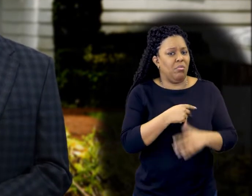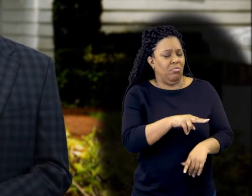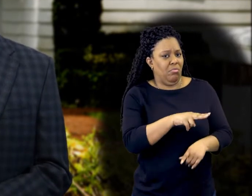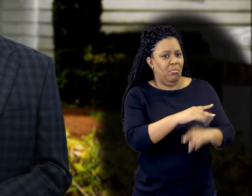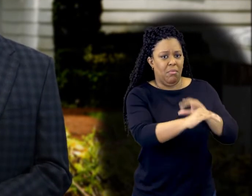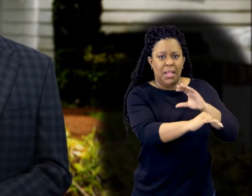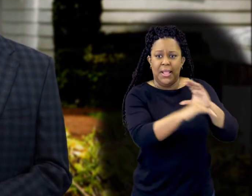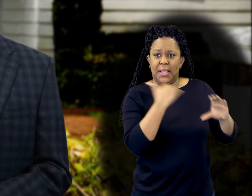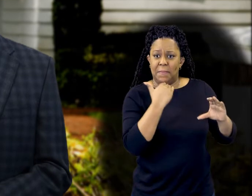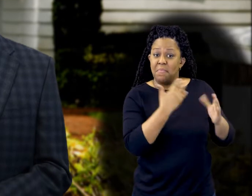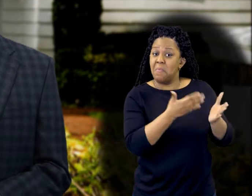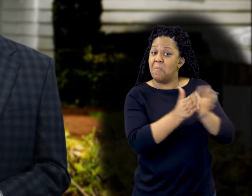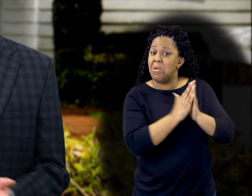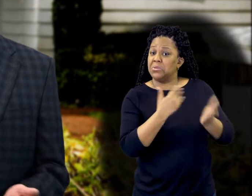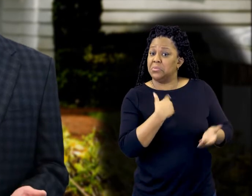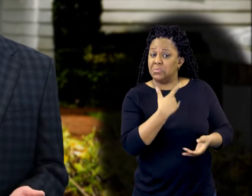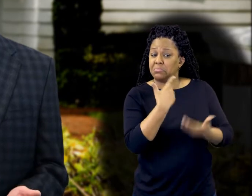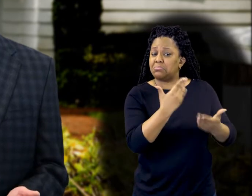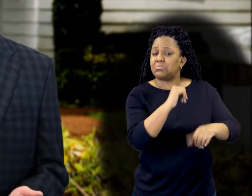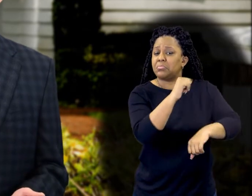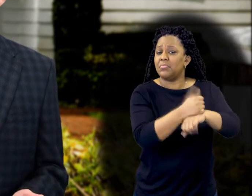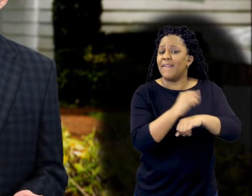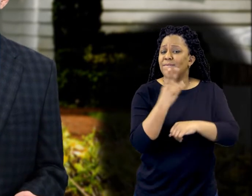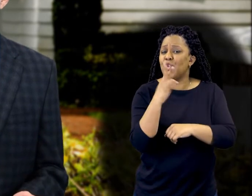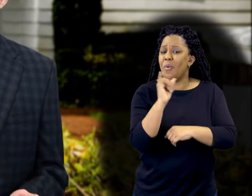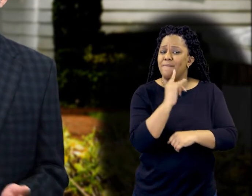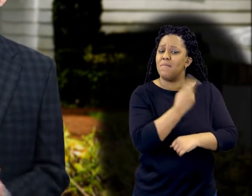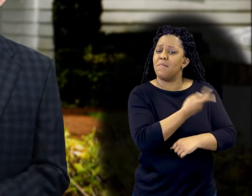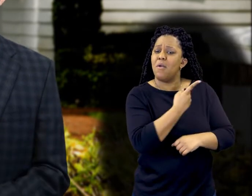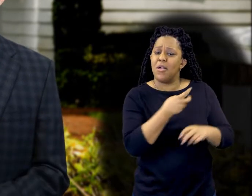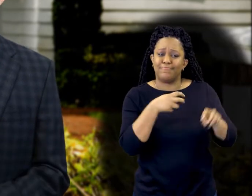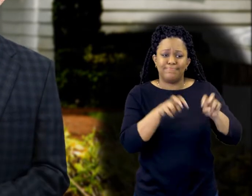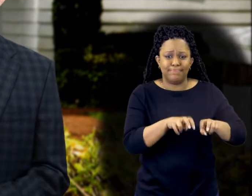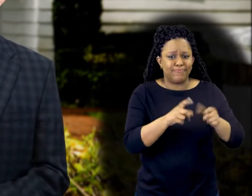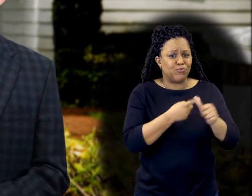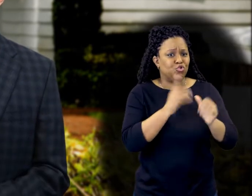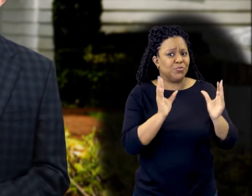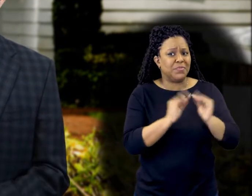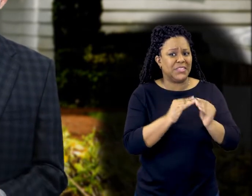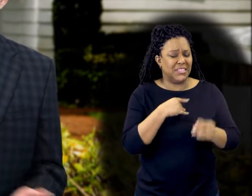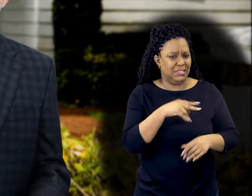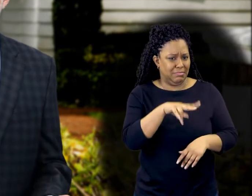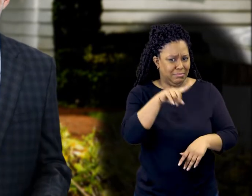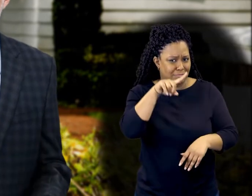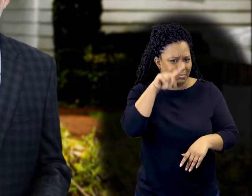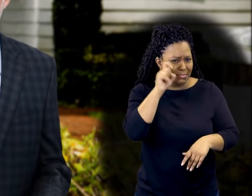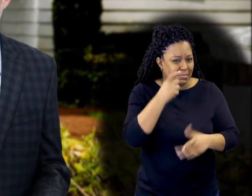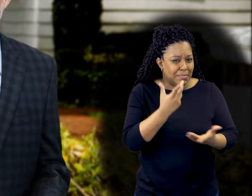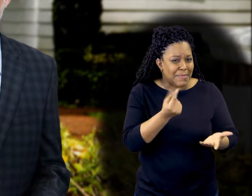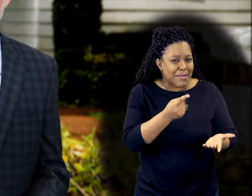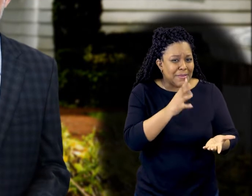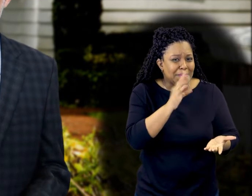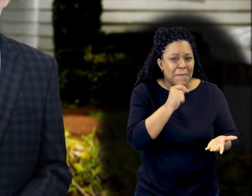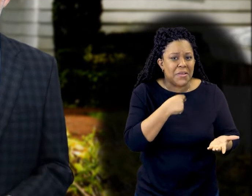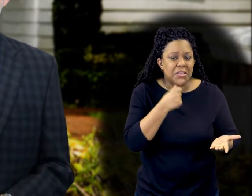He sent me an email asking me to arrange VRI for our initial meeting. I didn't know what he was talking about.